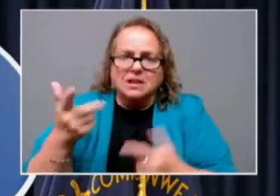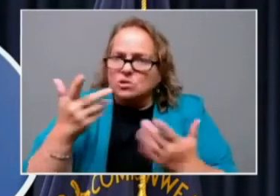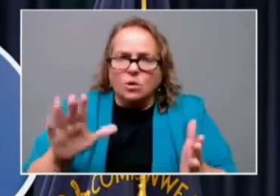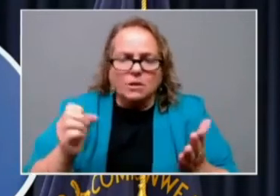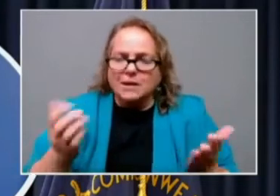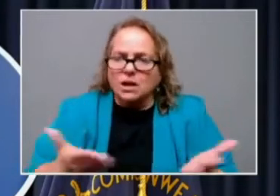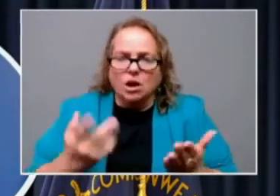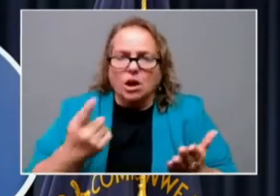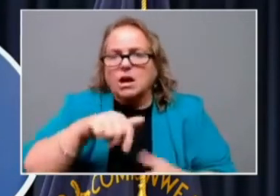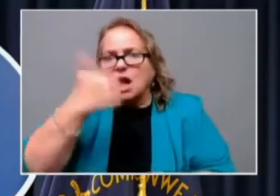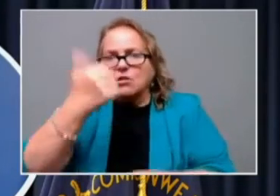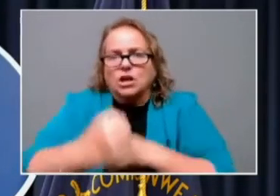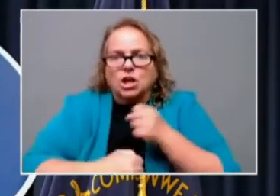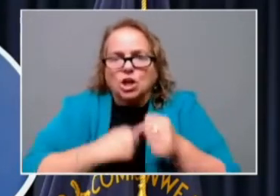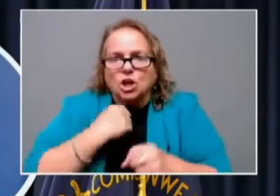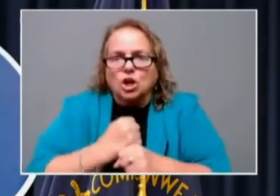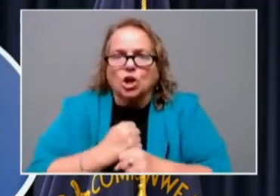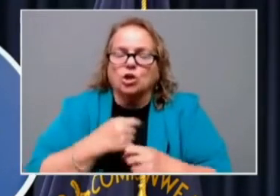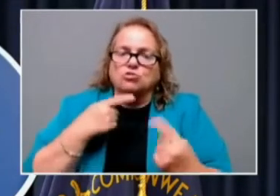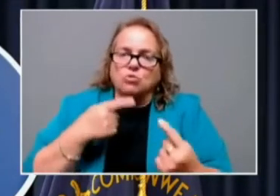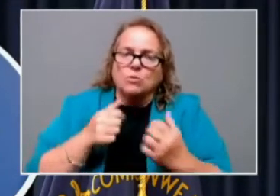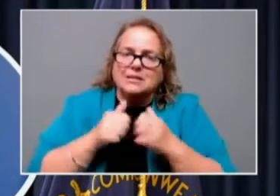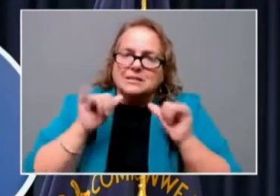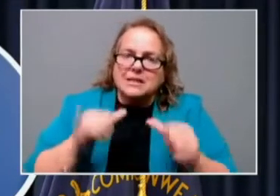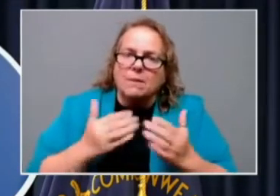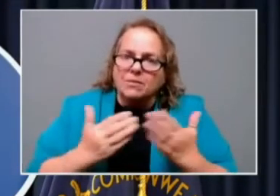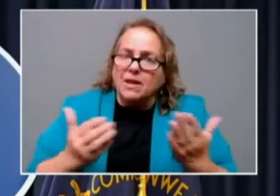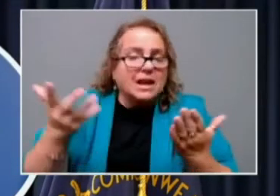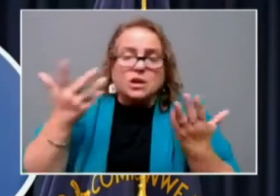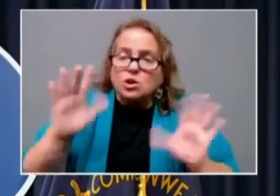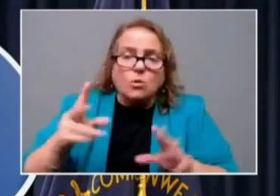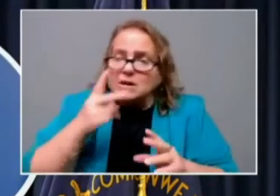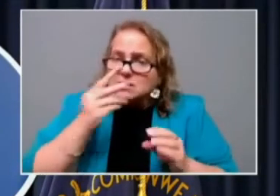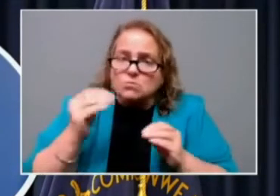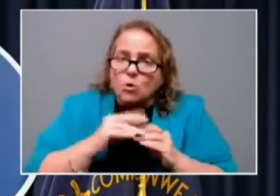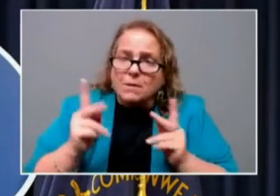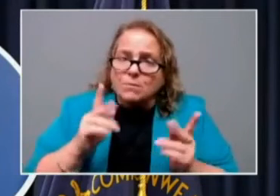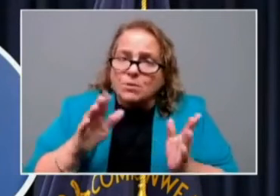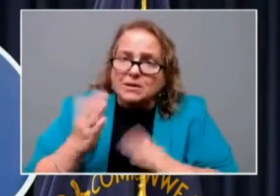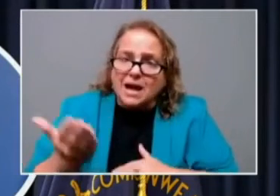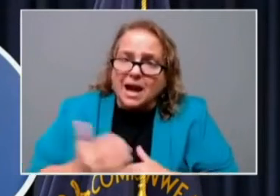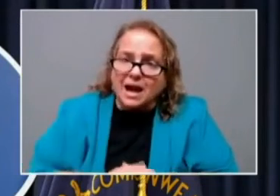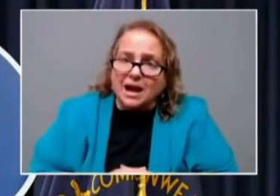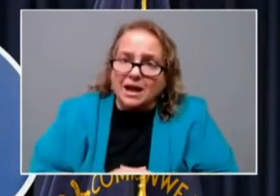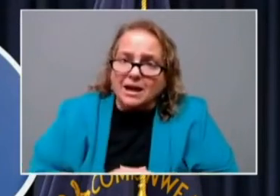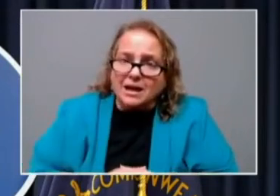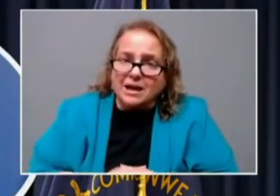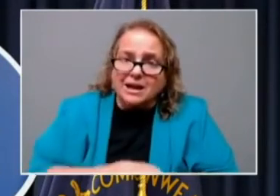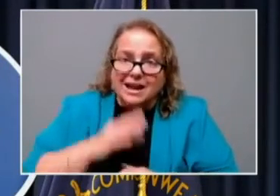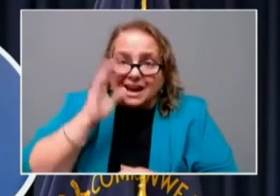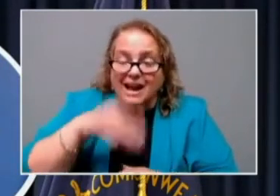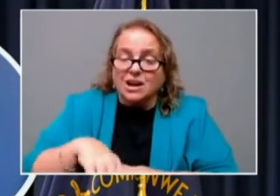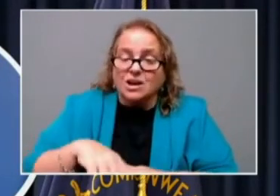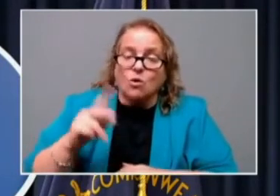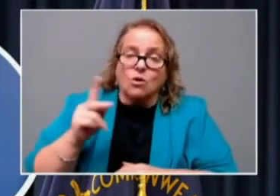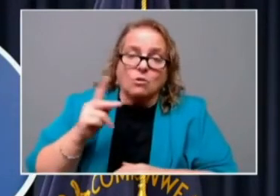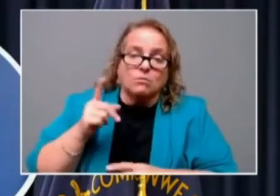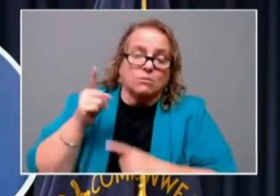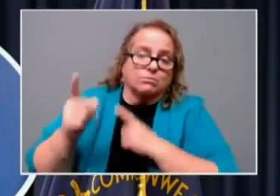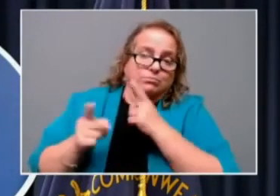doesn't want to see more people die. And I know you get, he's getting pushed back, just, just like I do, but there are a whole lot of people sitting on